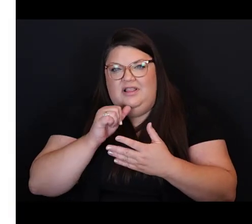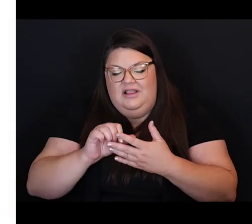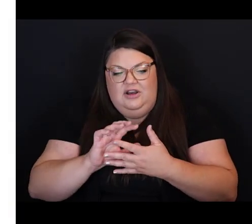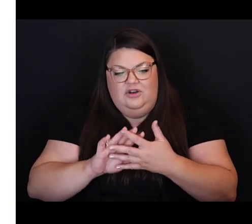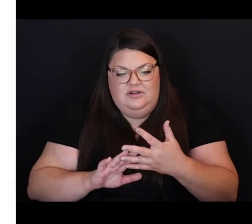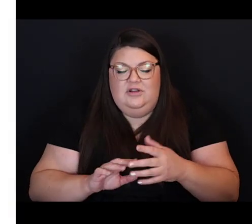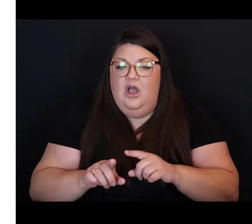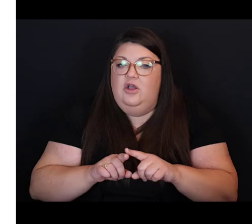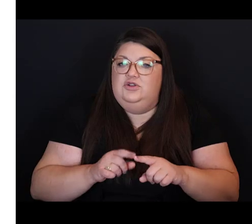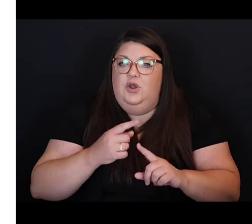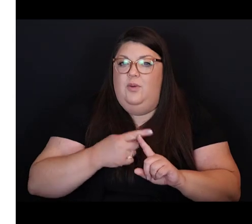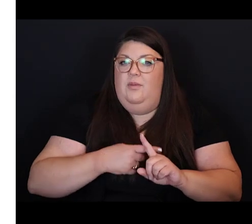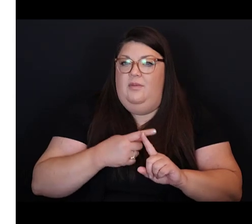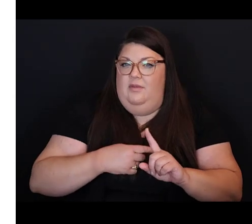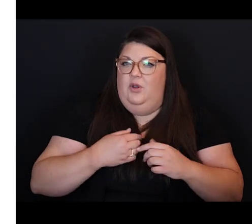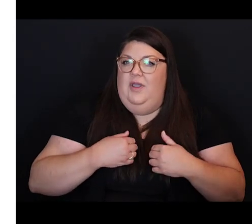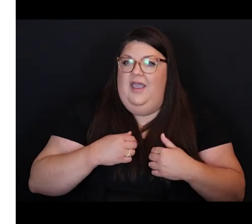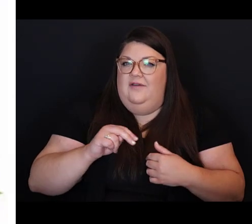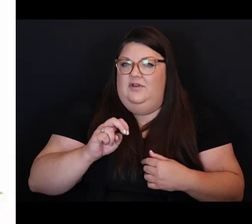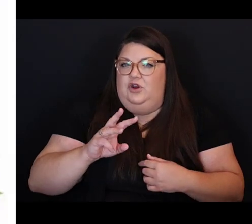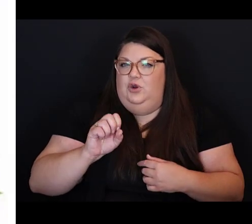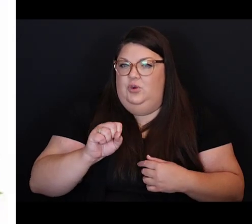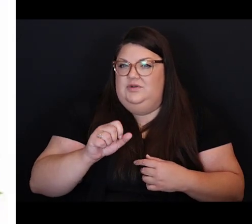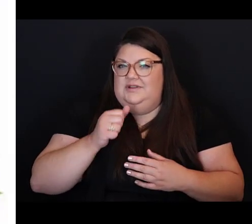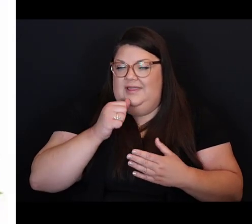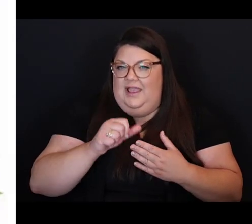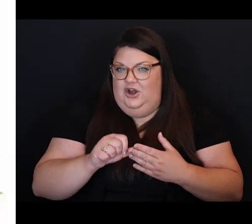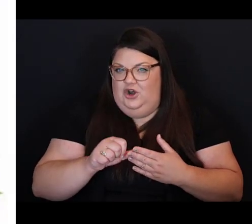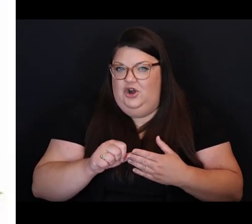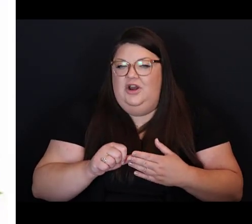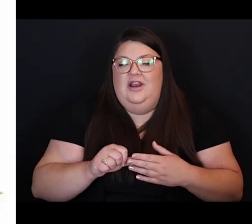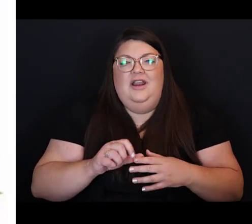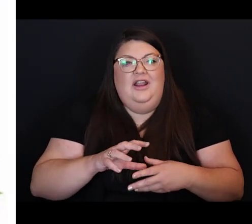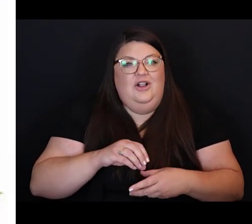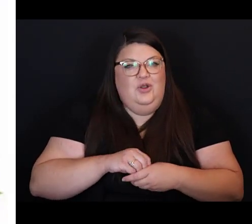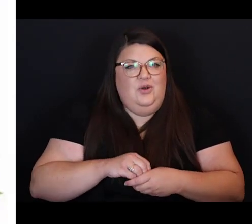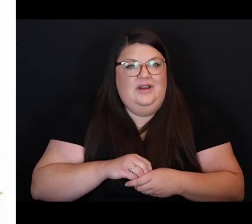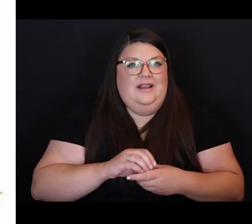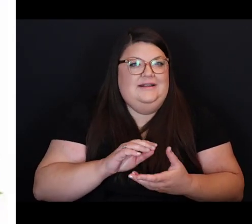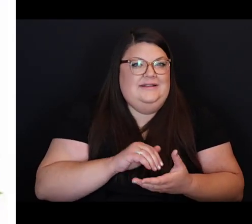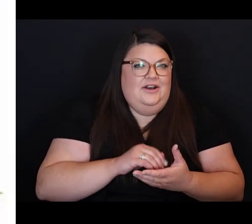share information including things from RSA grantees like the Center on Self-Employment,